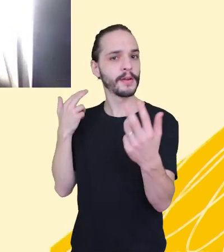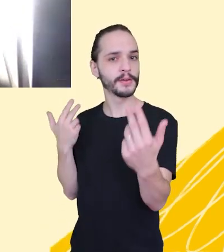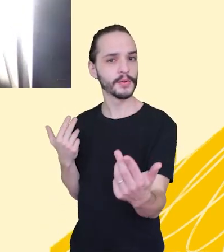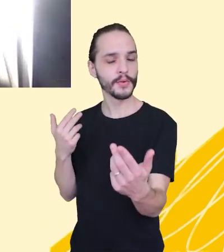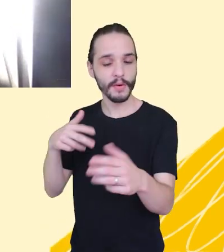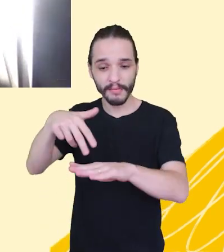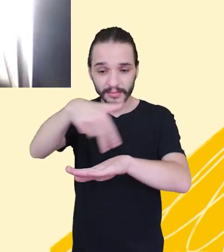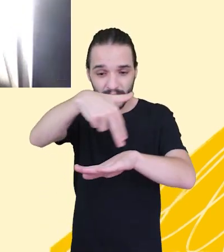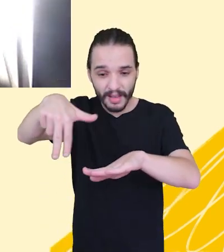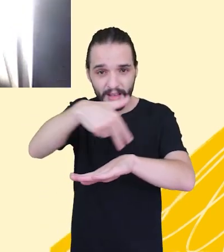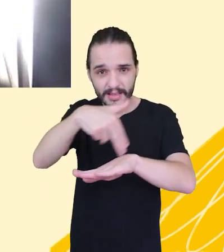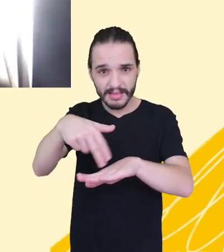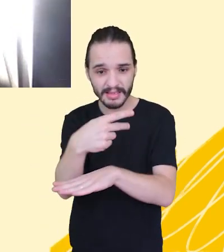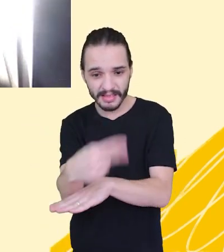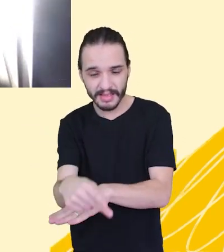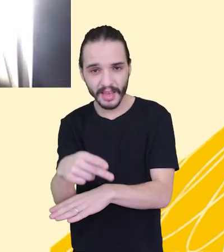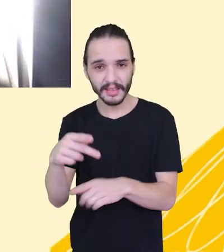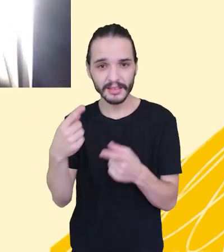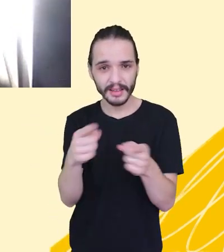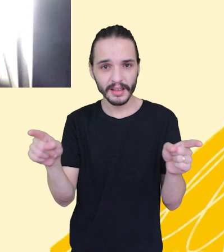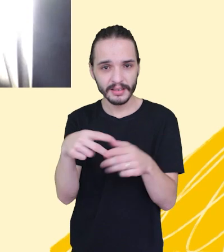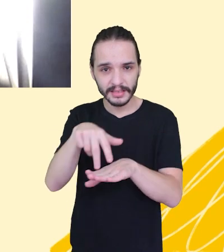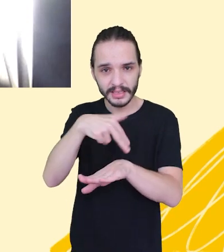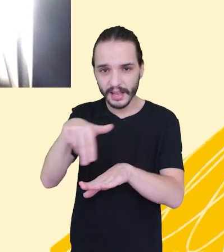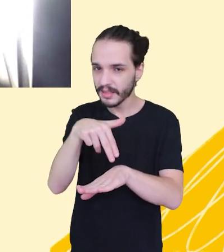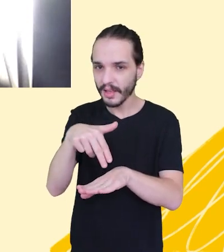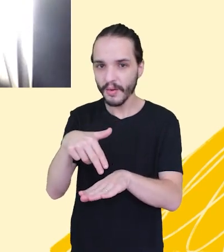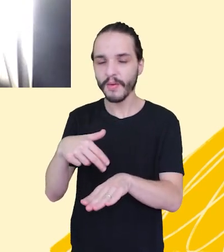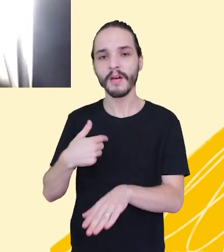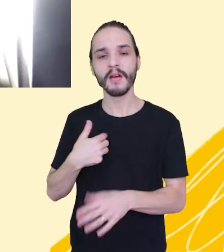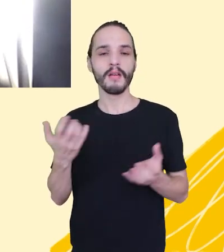It should be kind of... it should not be one-to-one